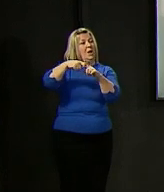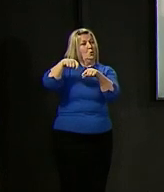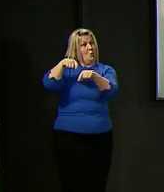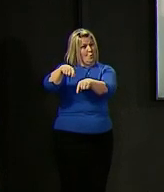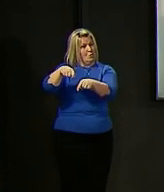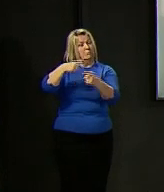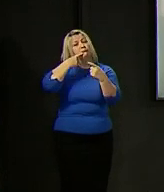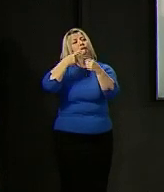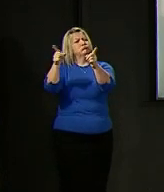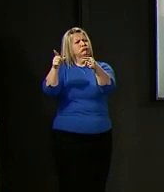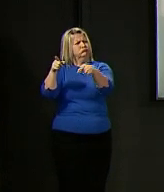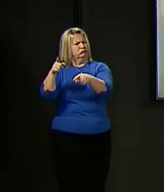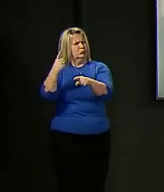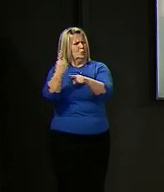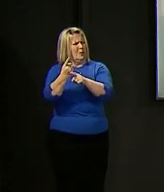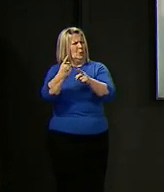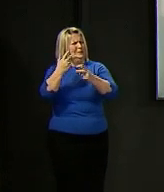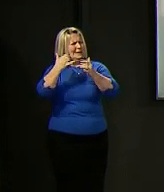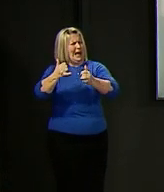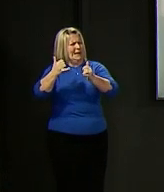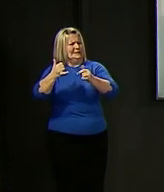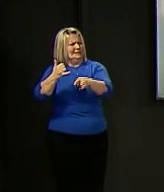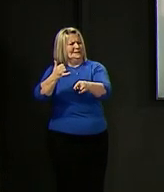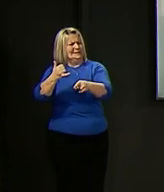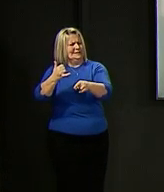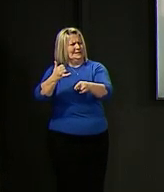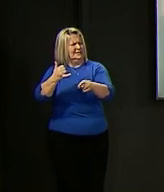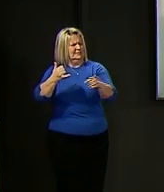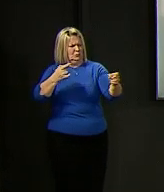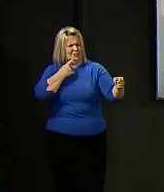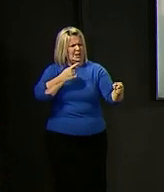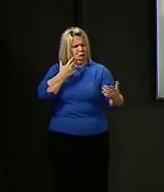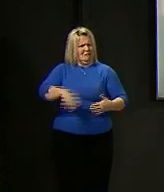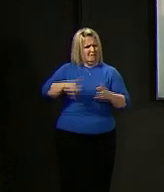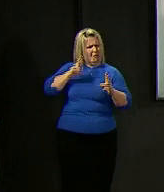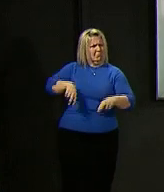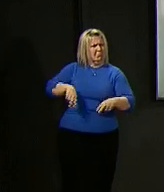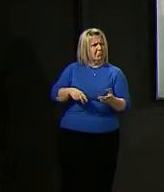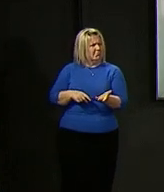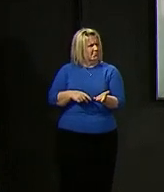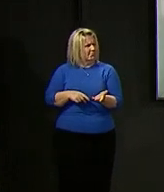hadn't seen the old us ignored you not that we don't tools yesterday amounts